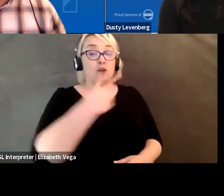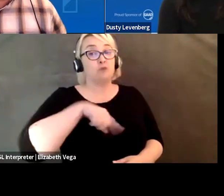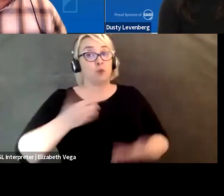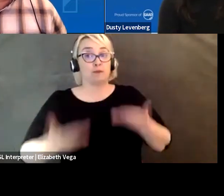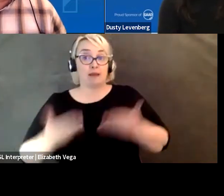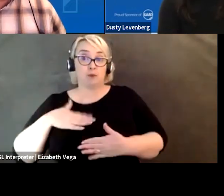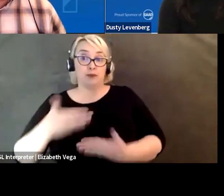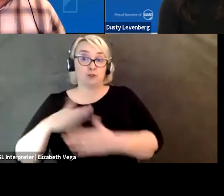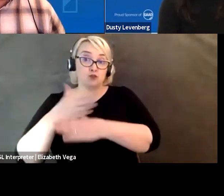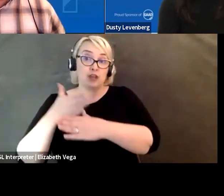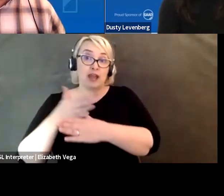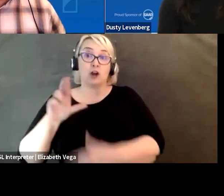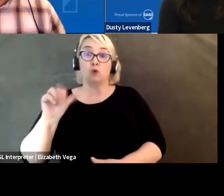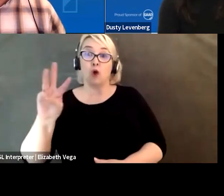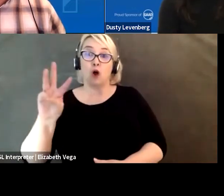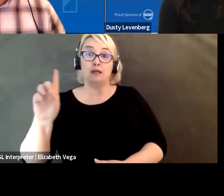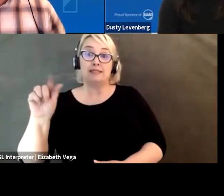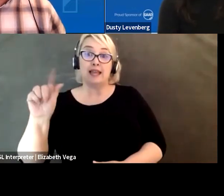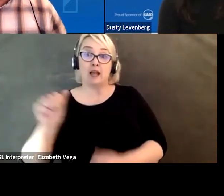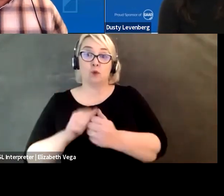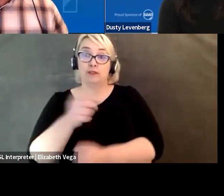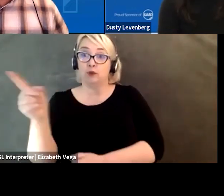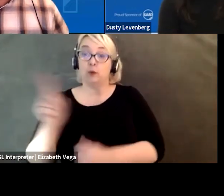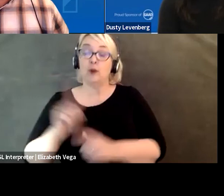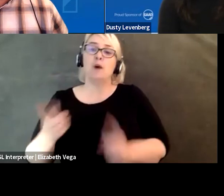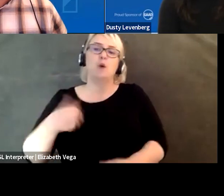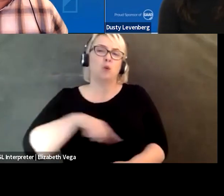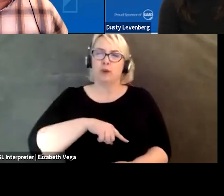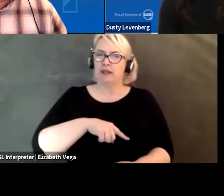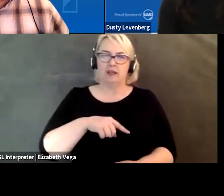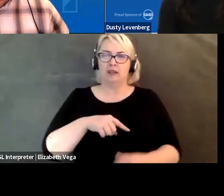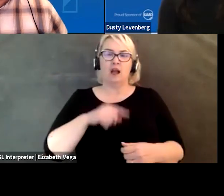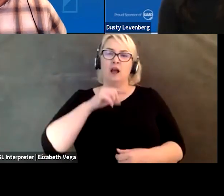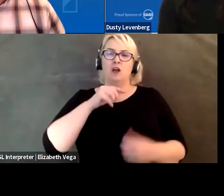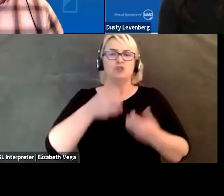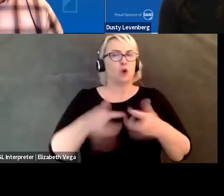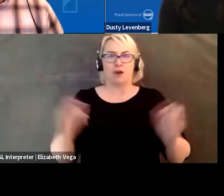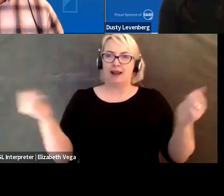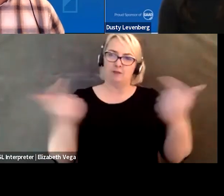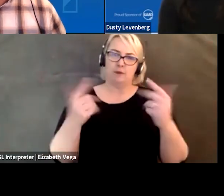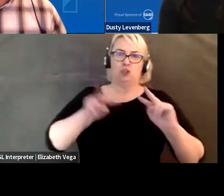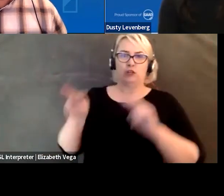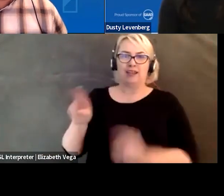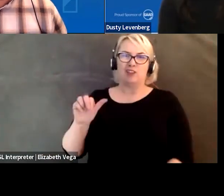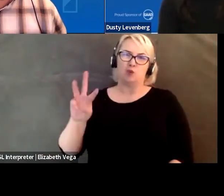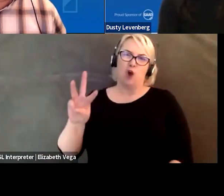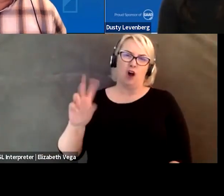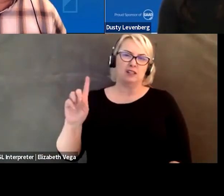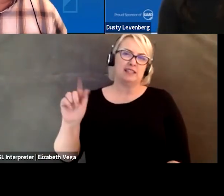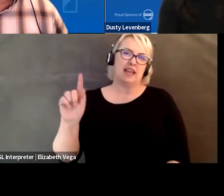But we're trying to really not think about the raw data for everybody to look at. So those are my thoughts on it.